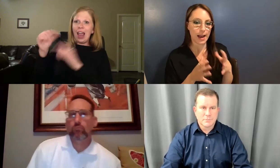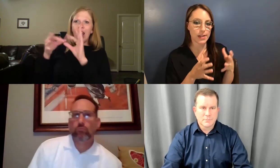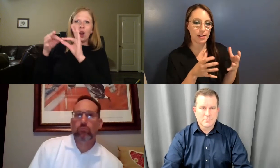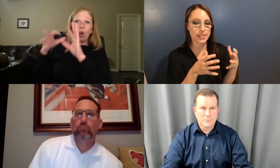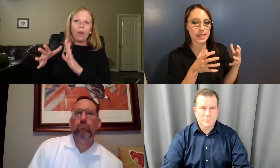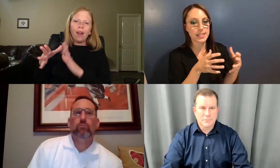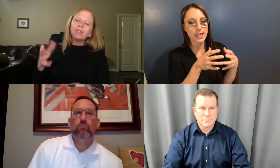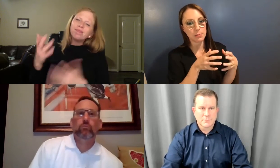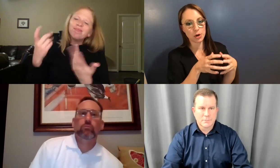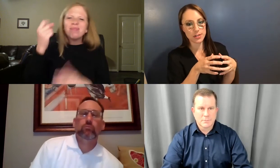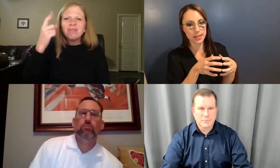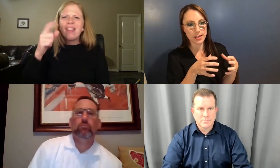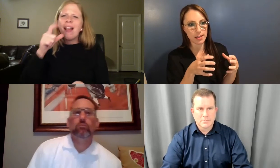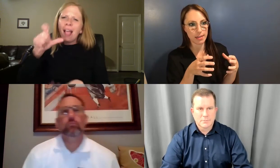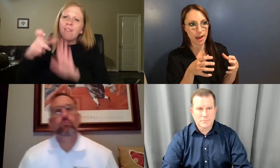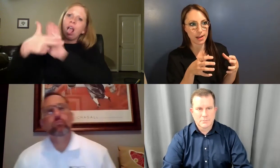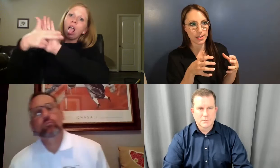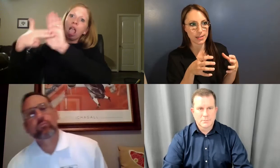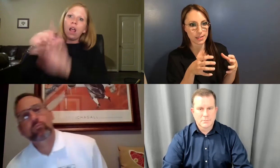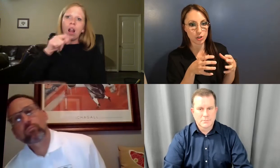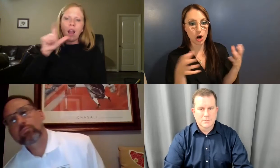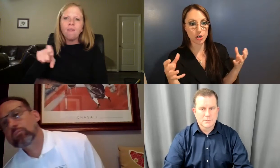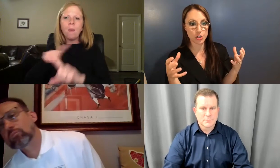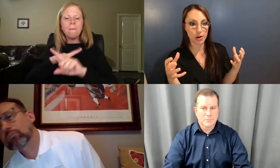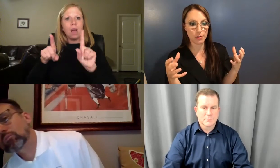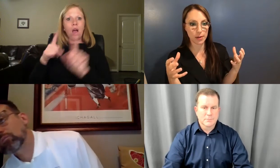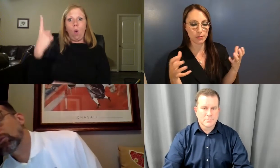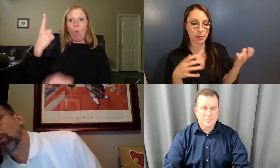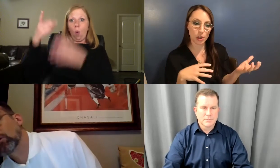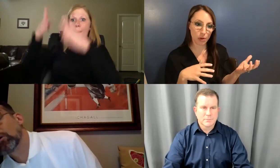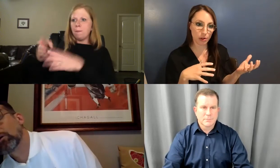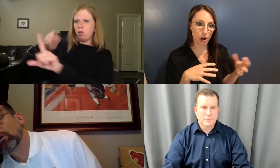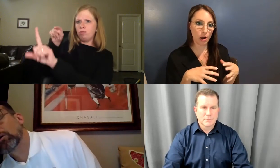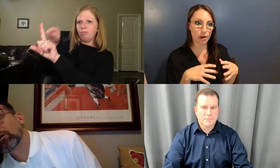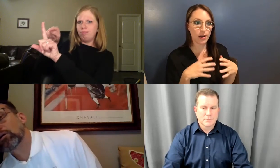they have to have a designated person that is in charge of being familiar with the law,